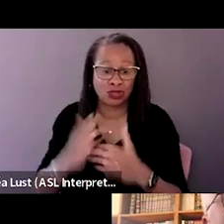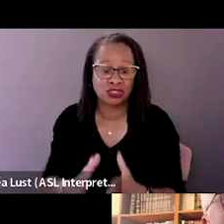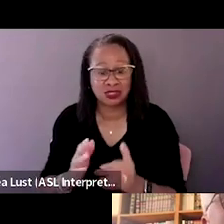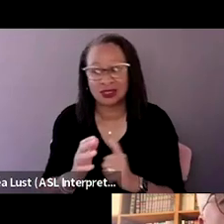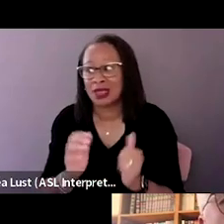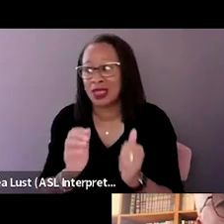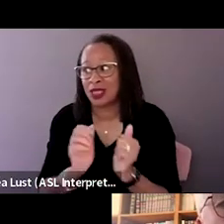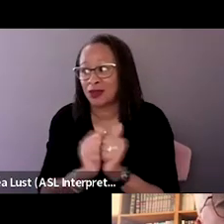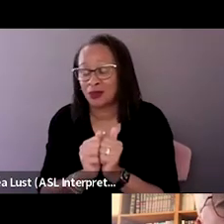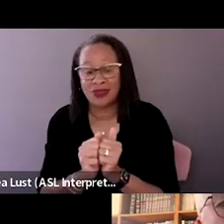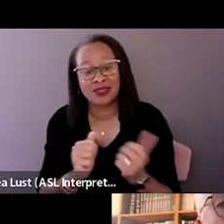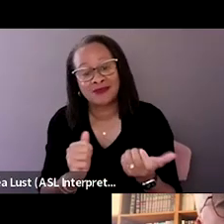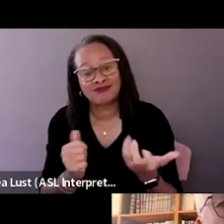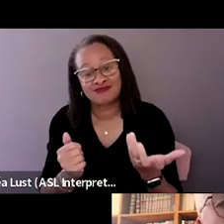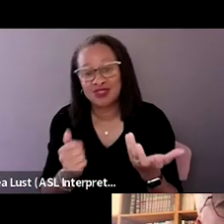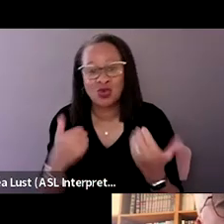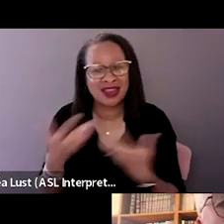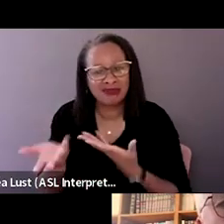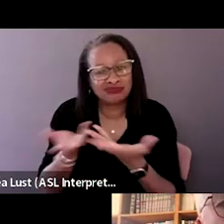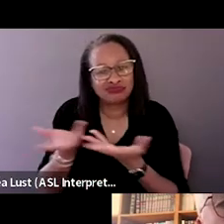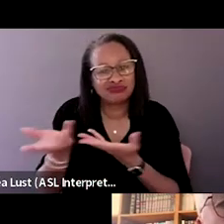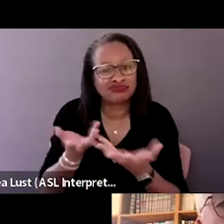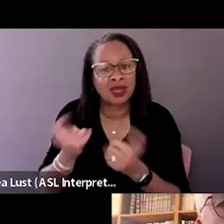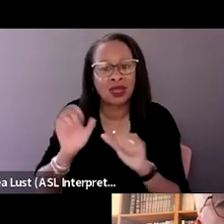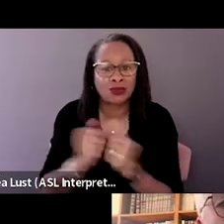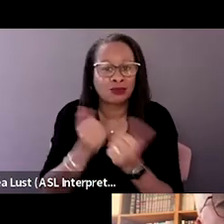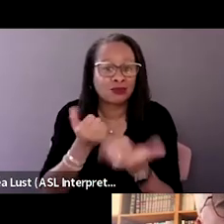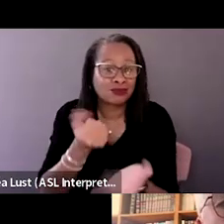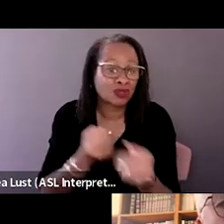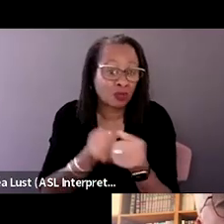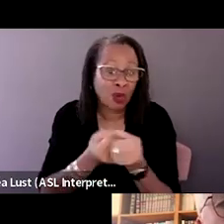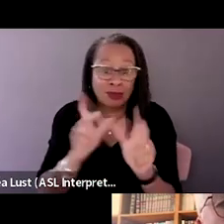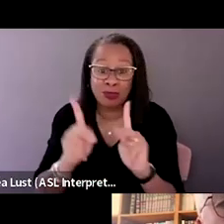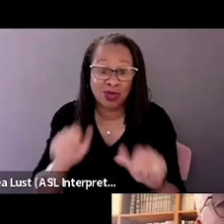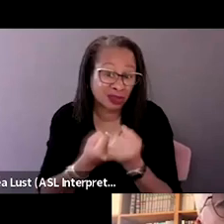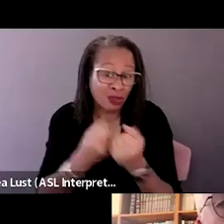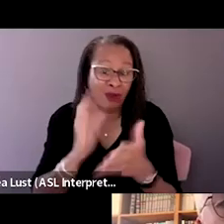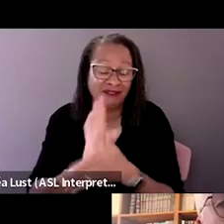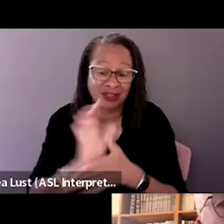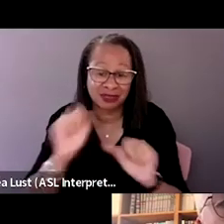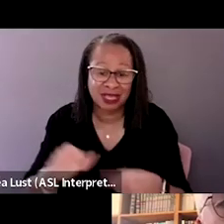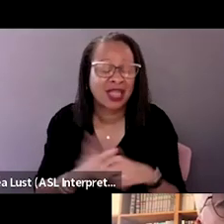to support. People can support films, it's very difficult to support